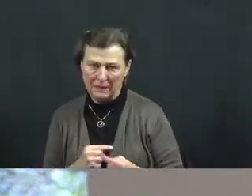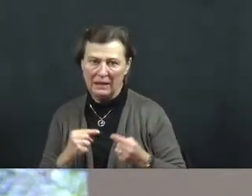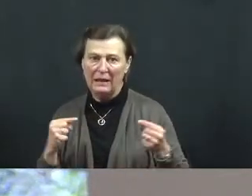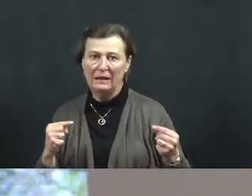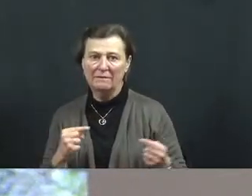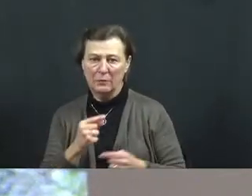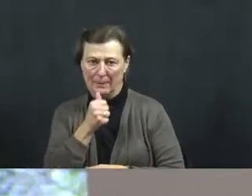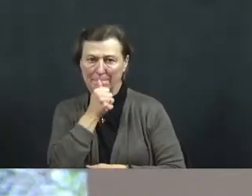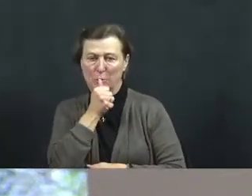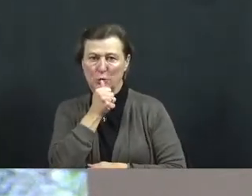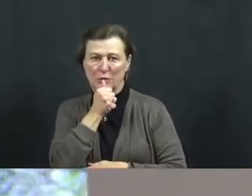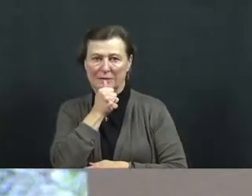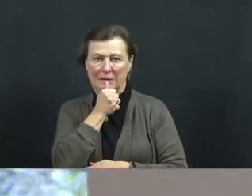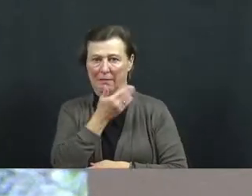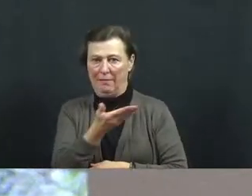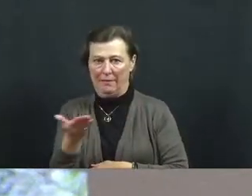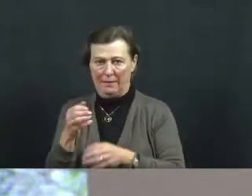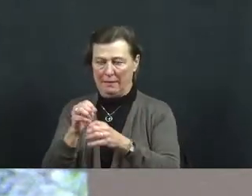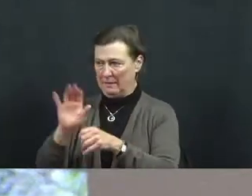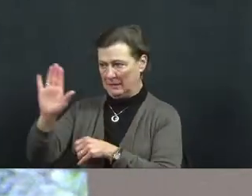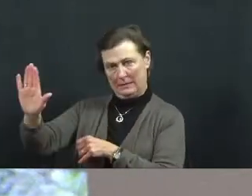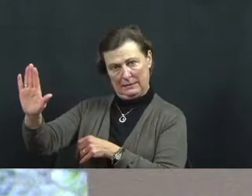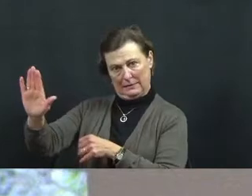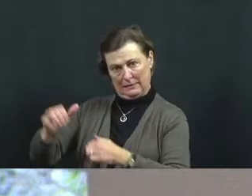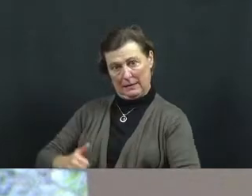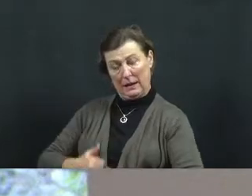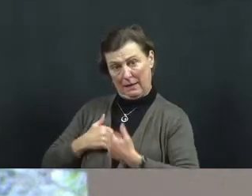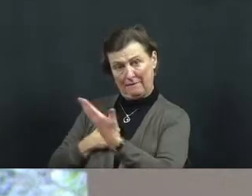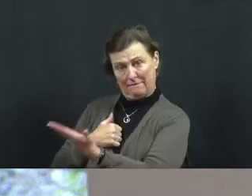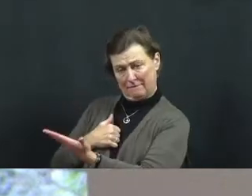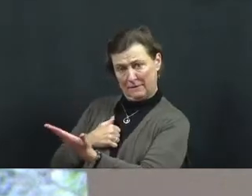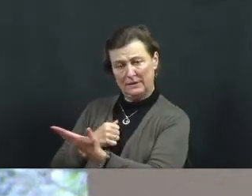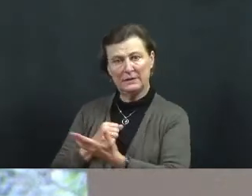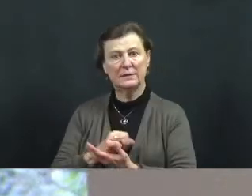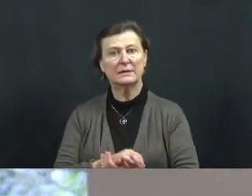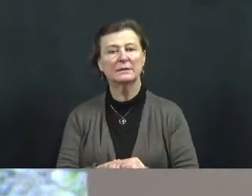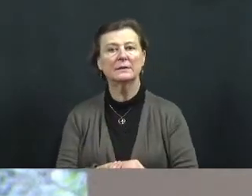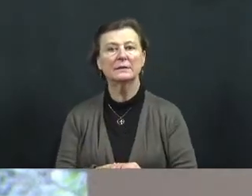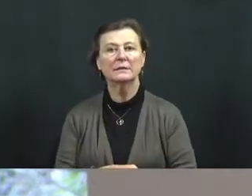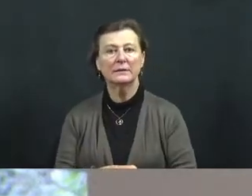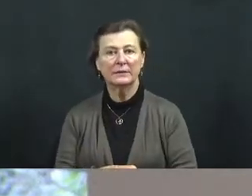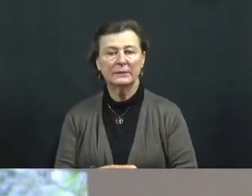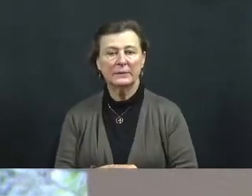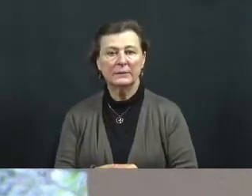issues in his life.